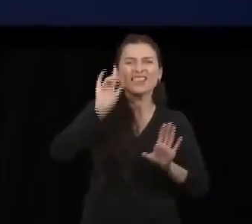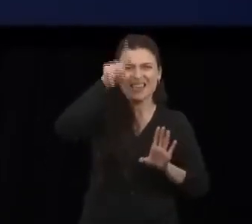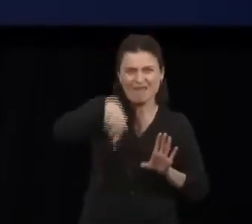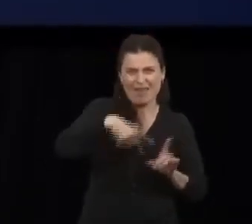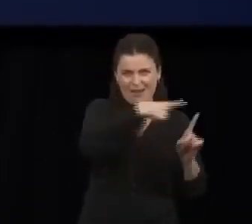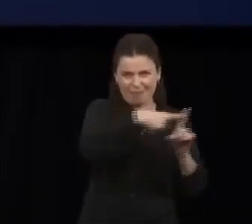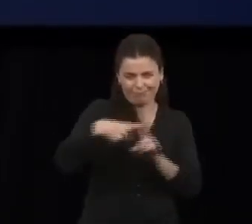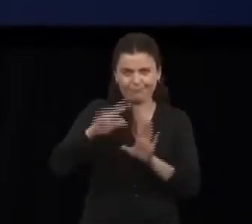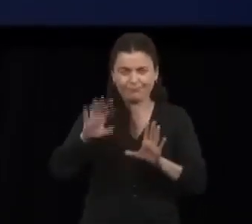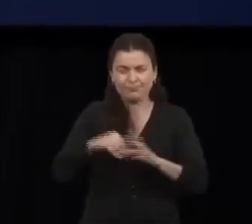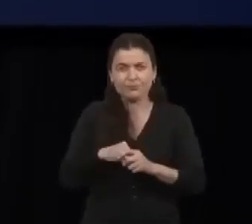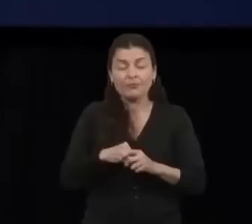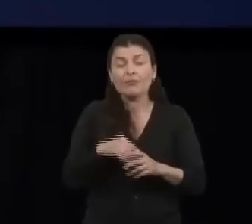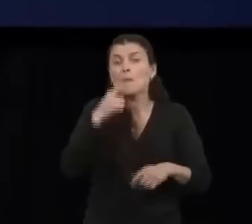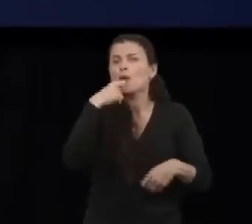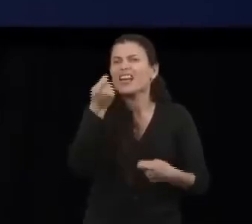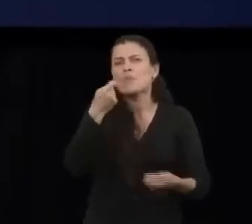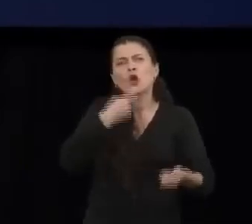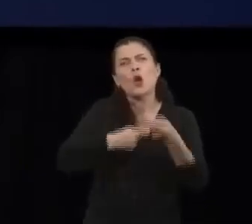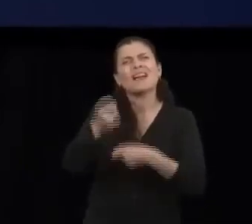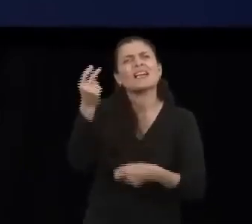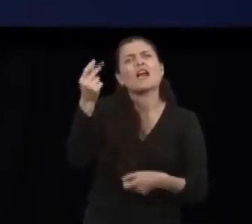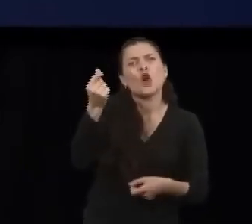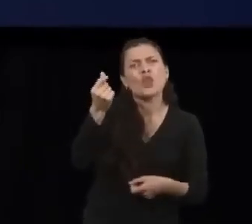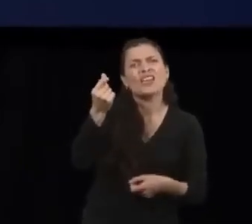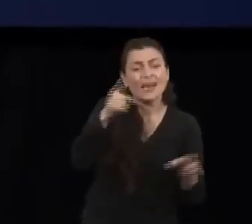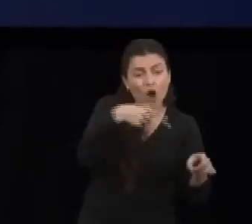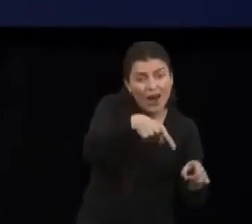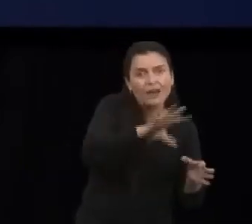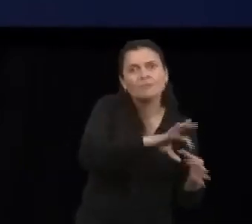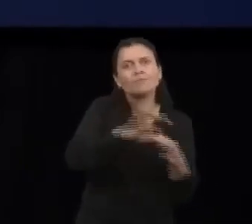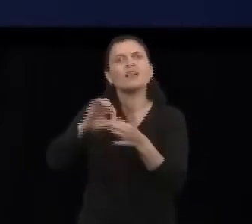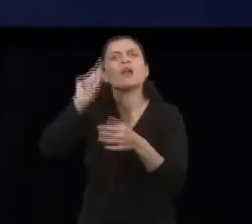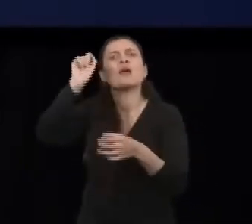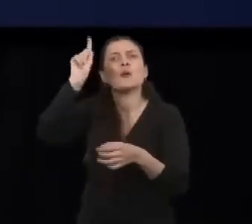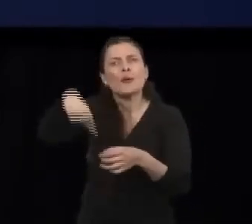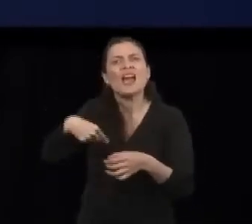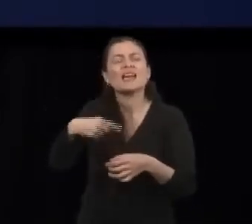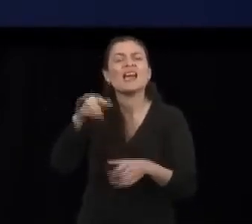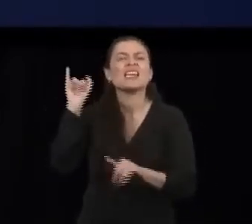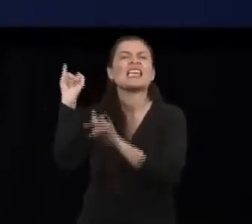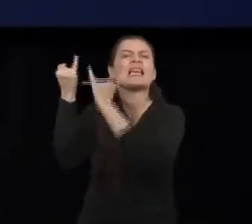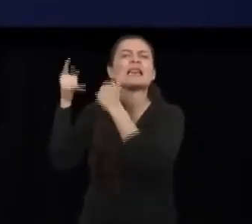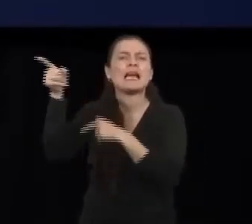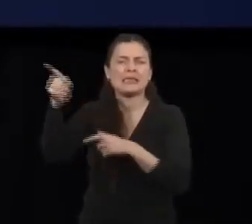the interest rate is determined instead of determining the money acquisition power.